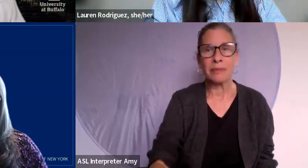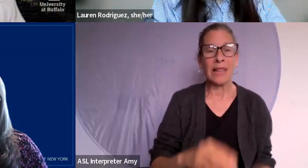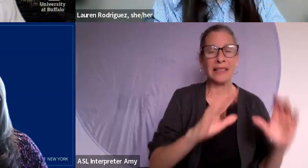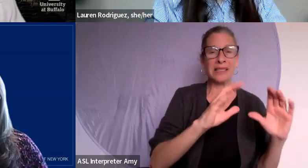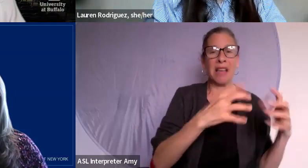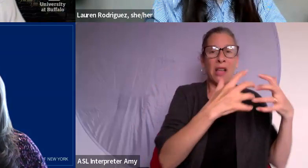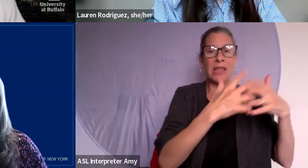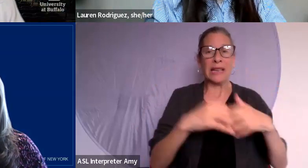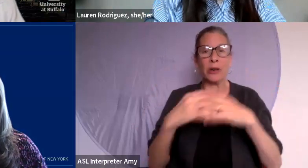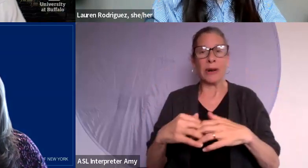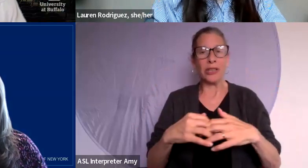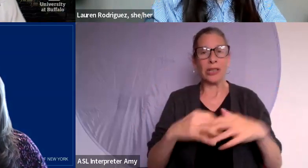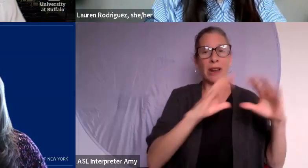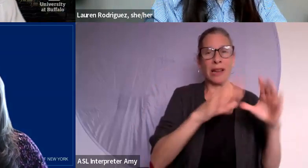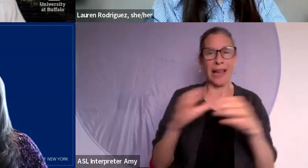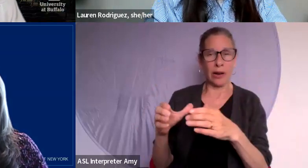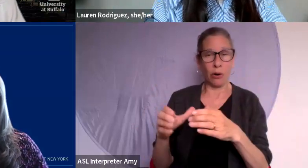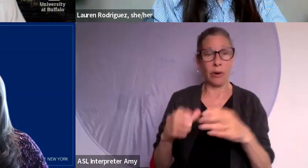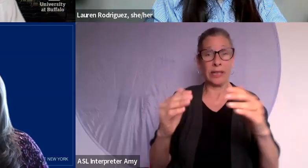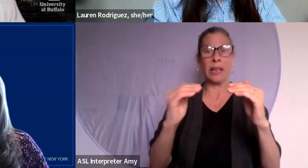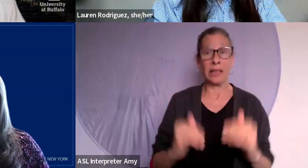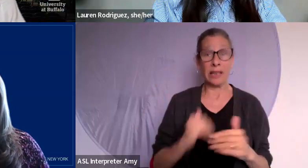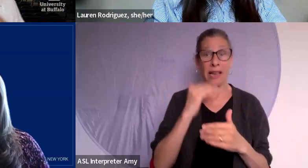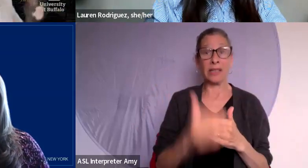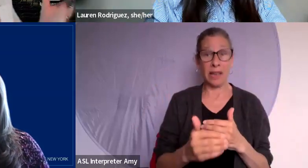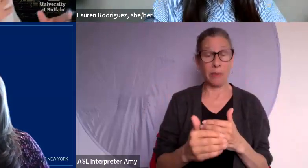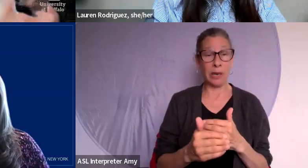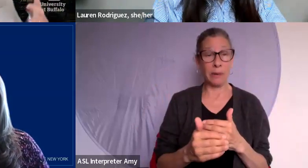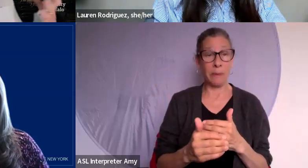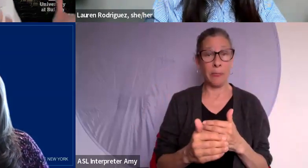we've identified. The next step is to do what we're calling